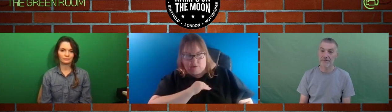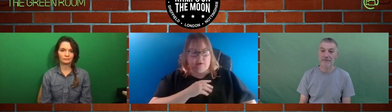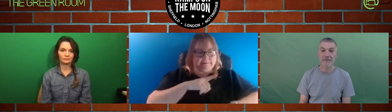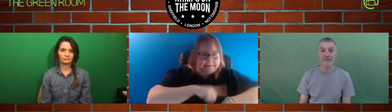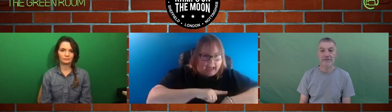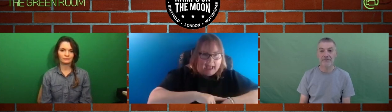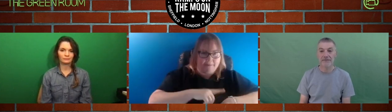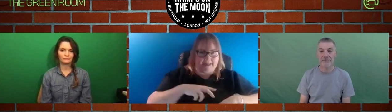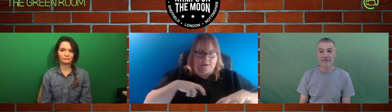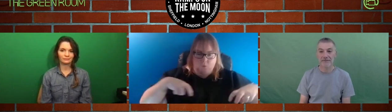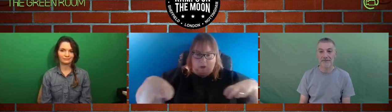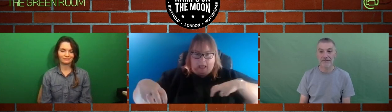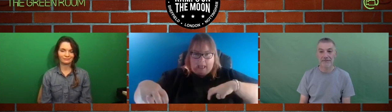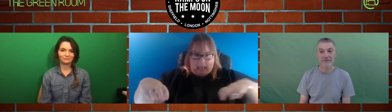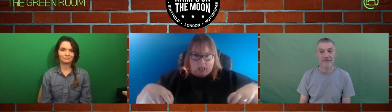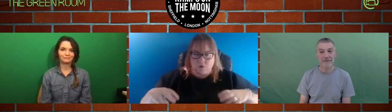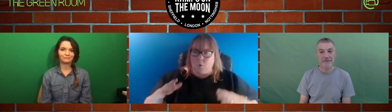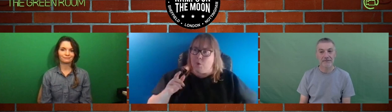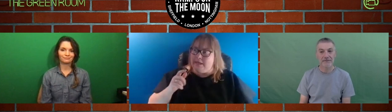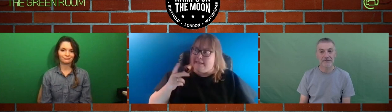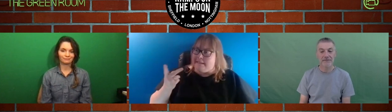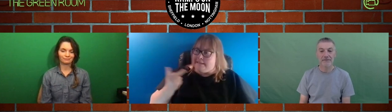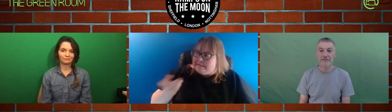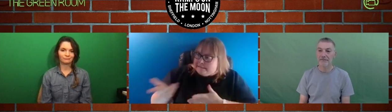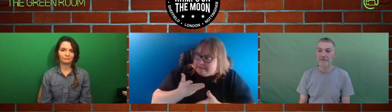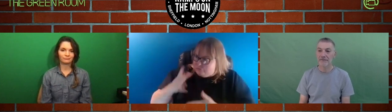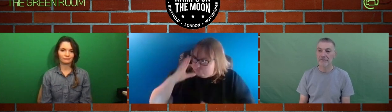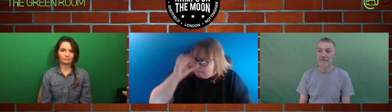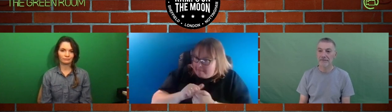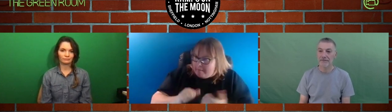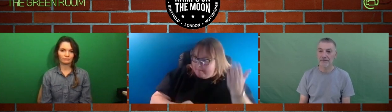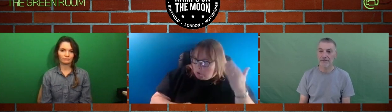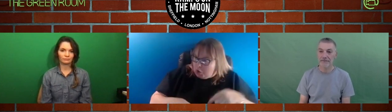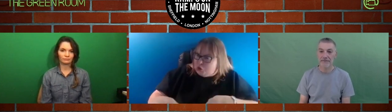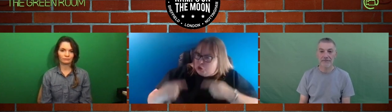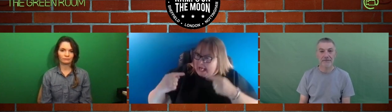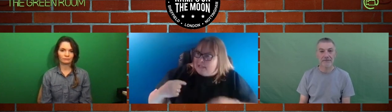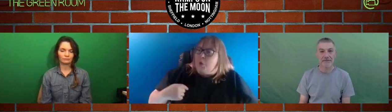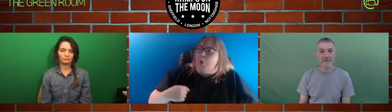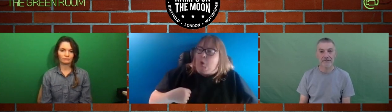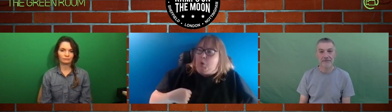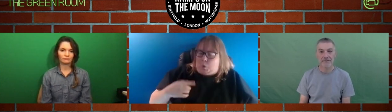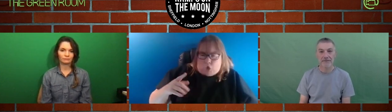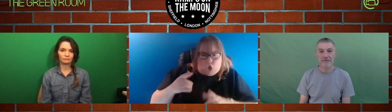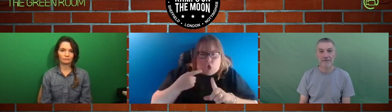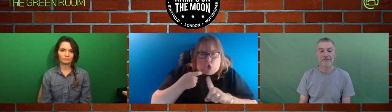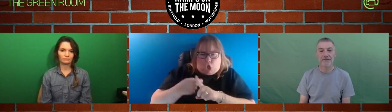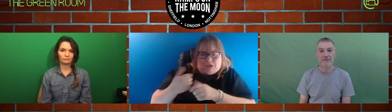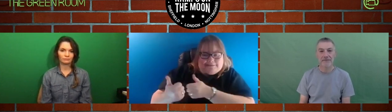remembered the challenges didn't we. We went, oh, last time I needed Kirsty a lot to help me with when to go on stage and